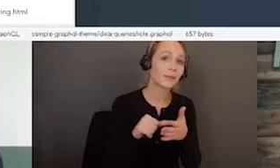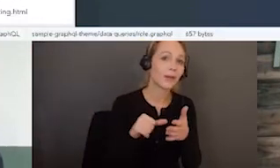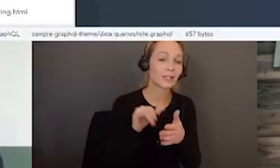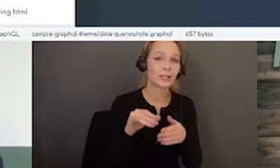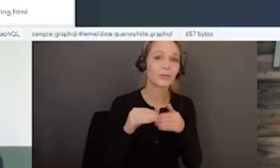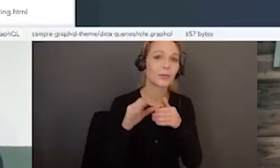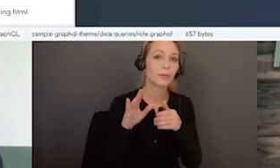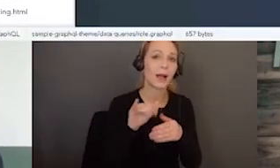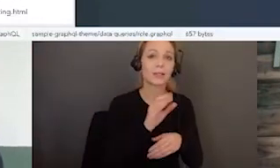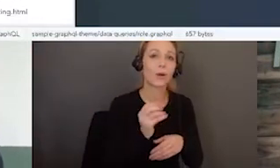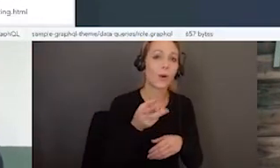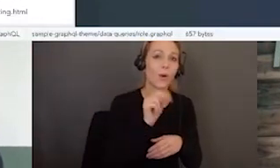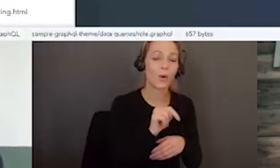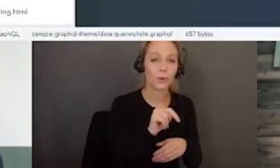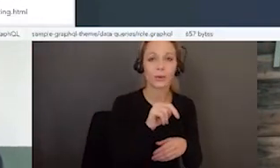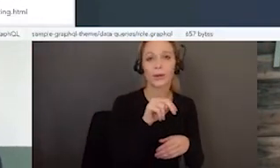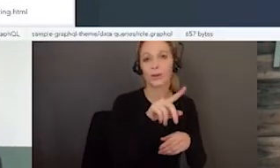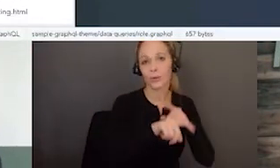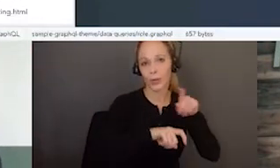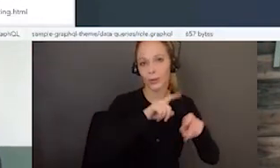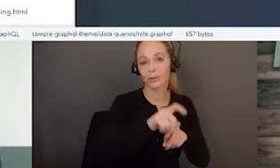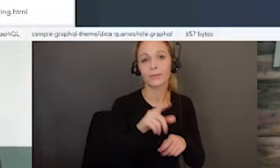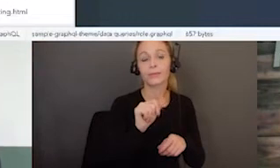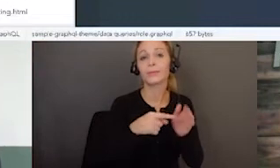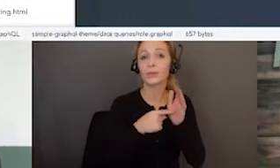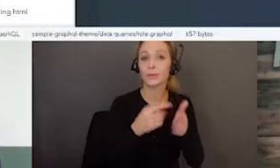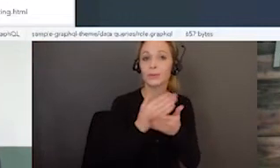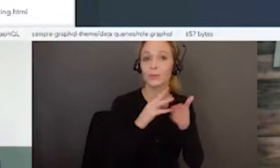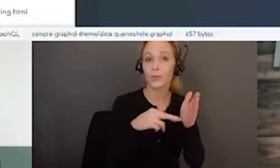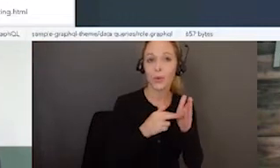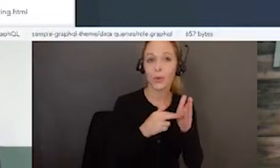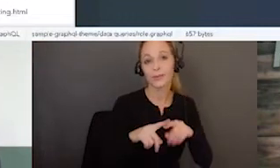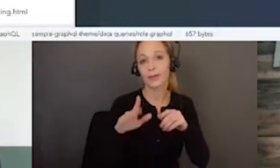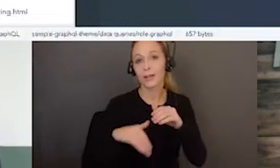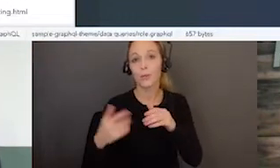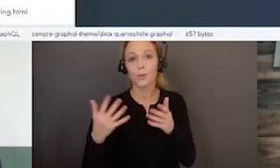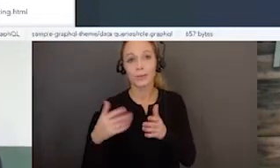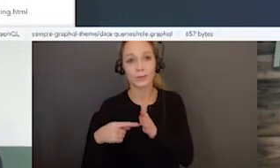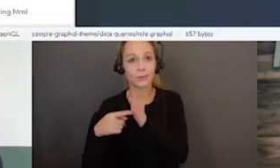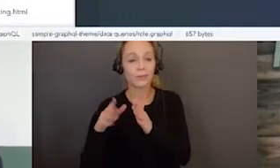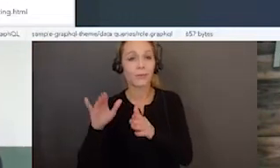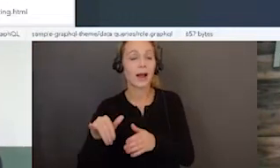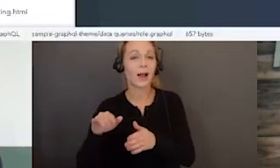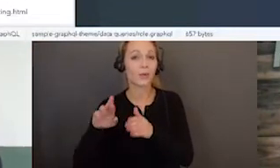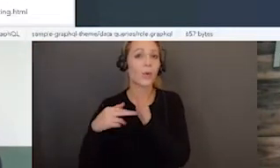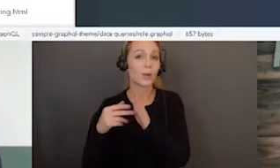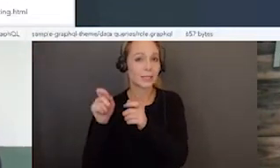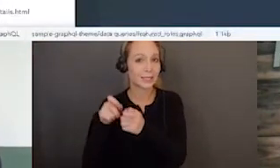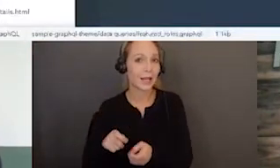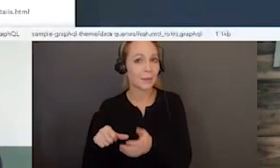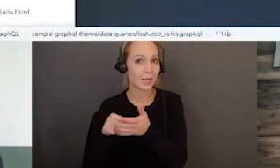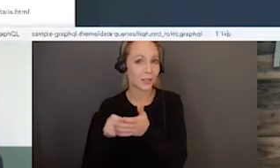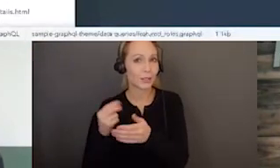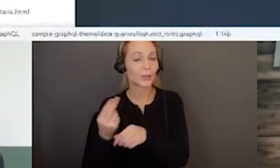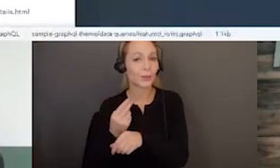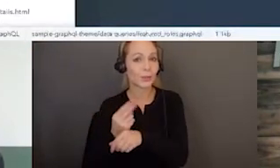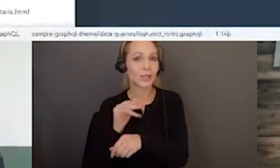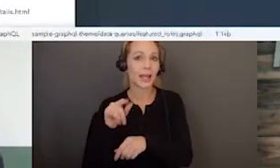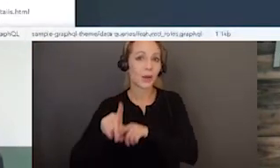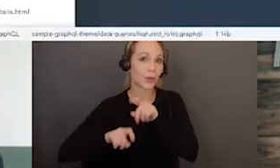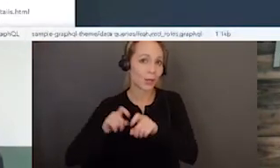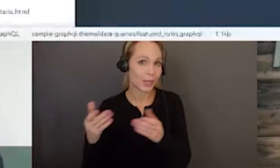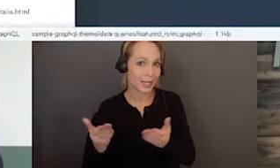FOR EXAMPLE, THE FEATURED ROLES MODULE ON THE ROLE